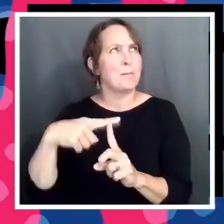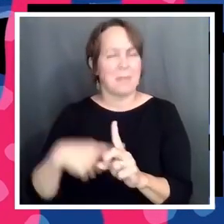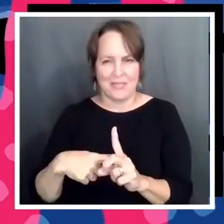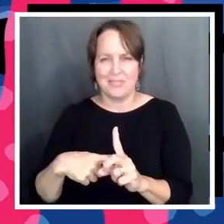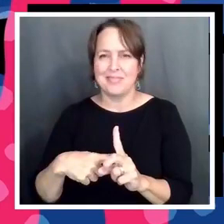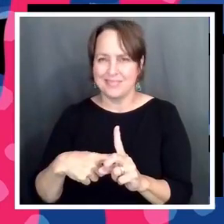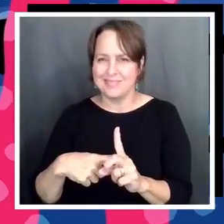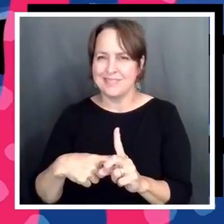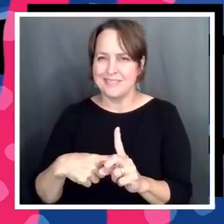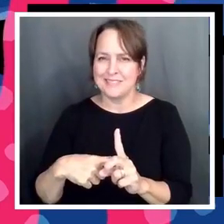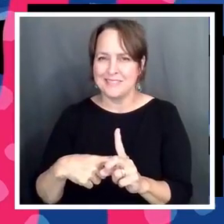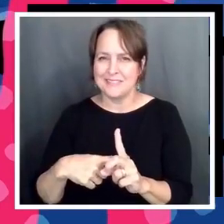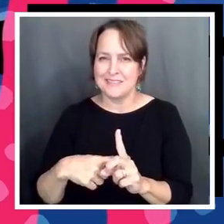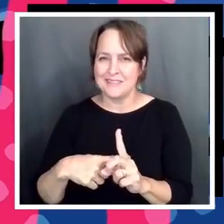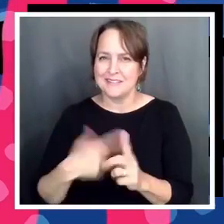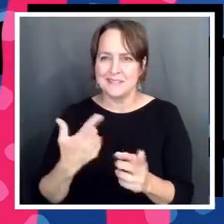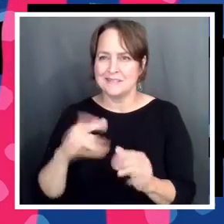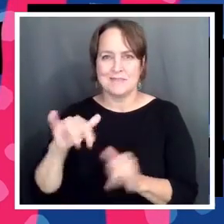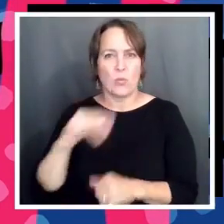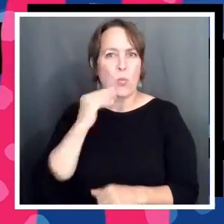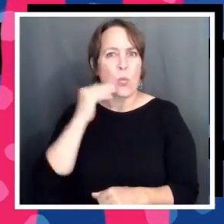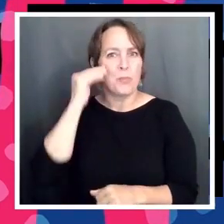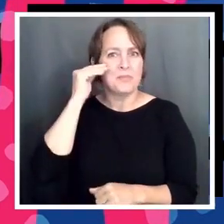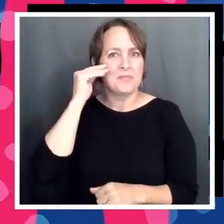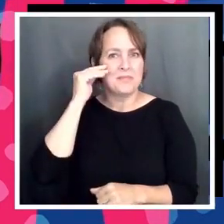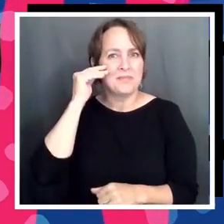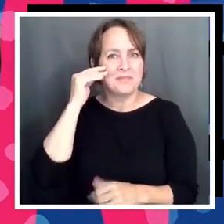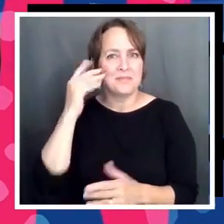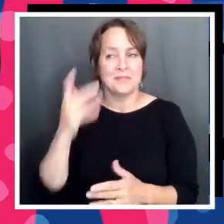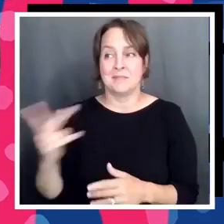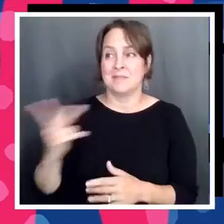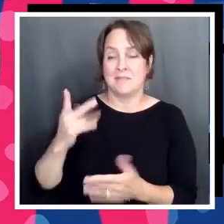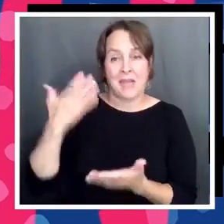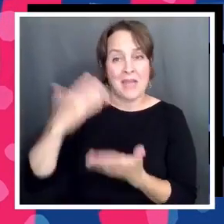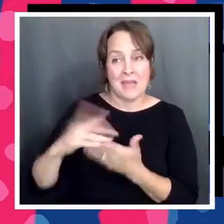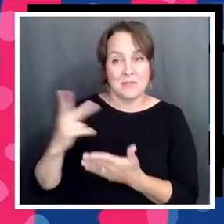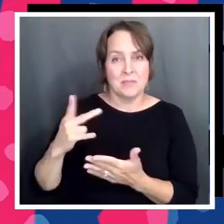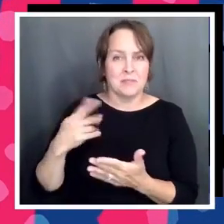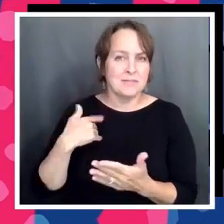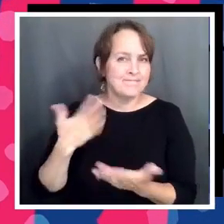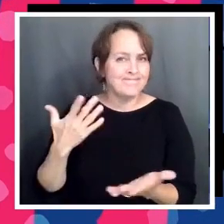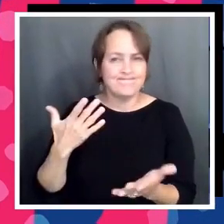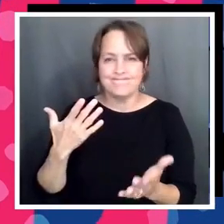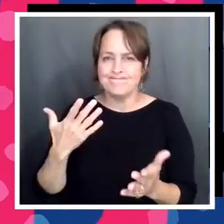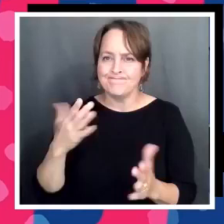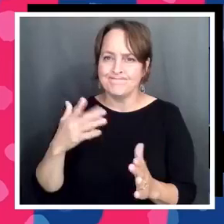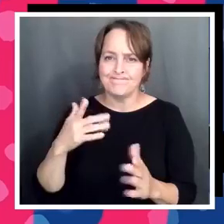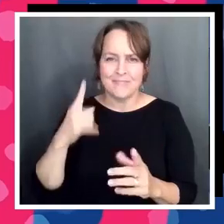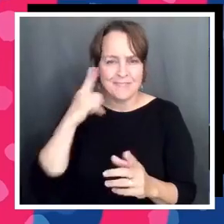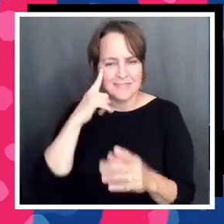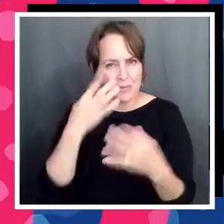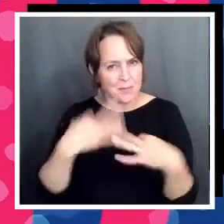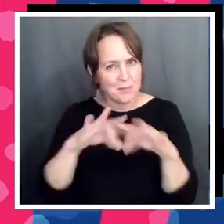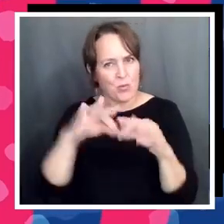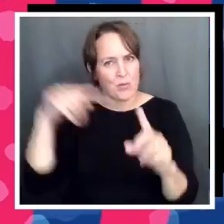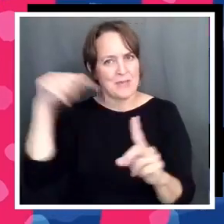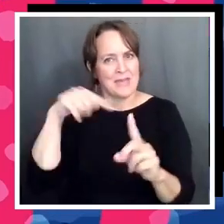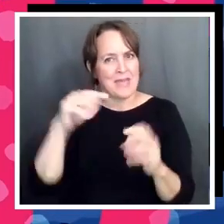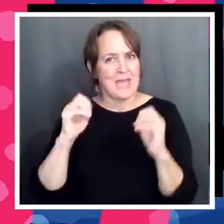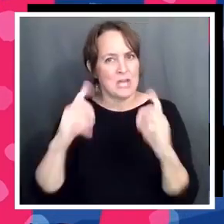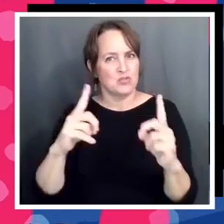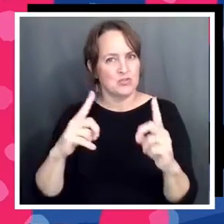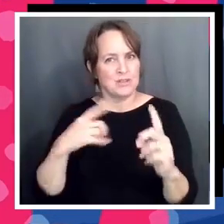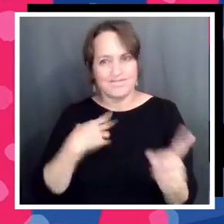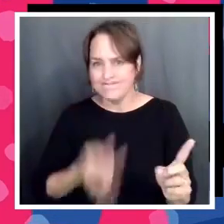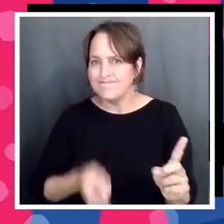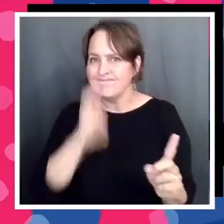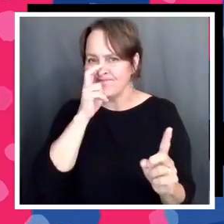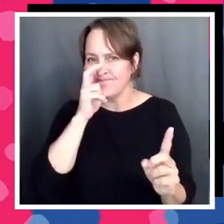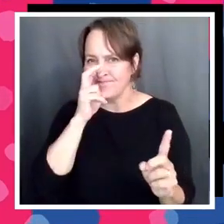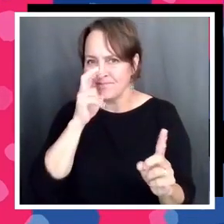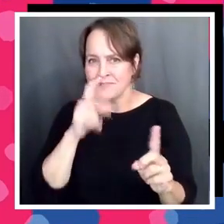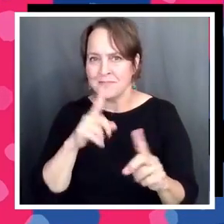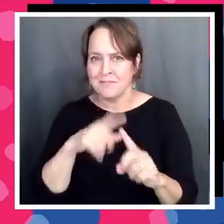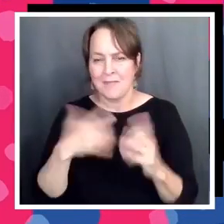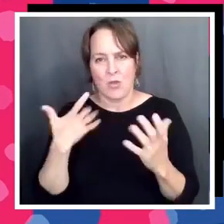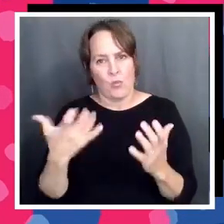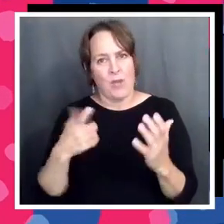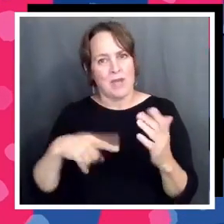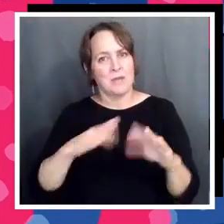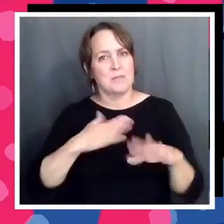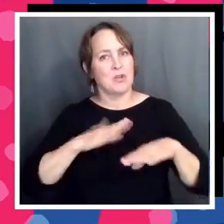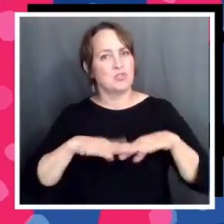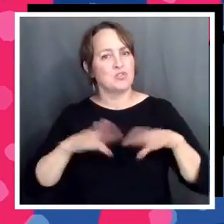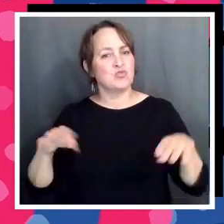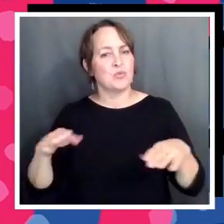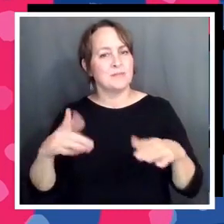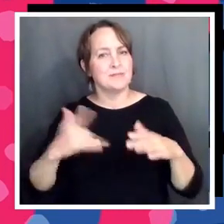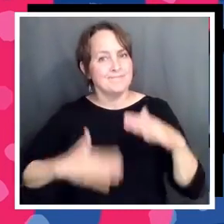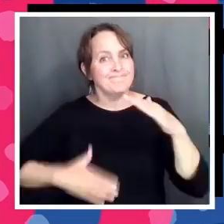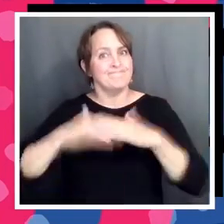THE KIDS WERE OUT OF SCHOOL FOR